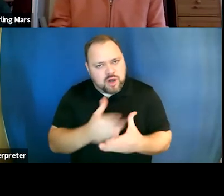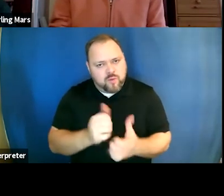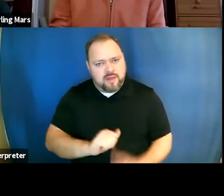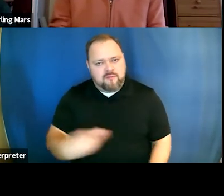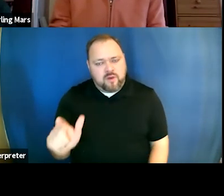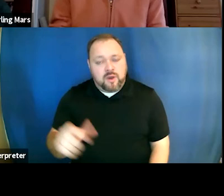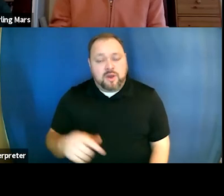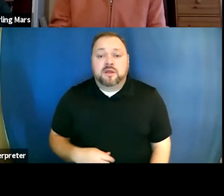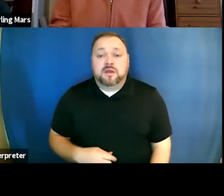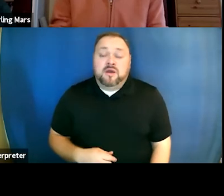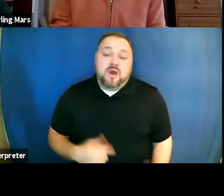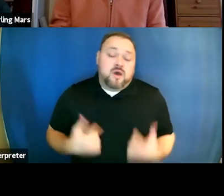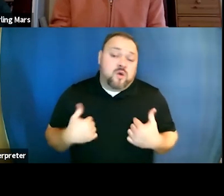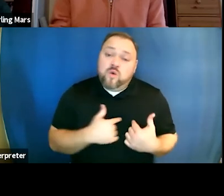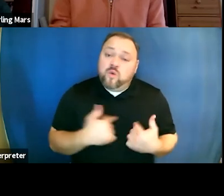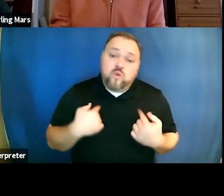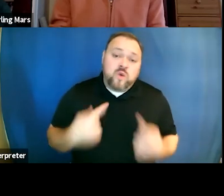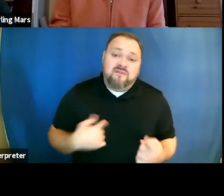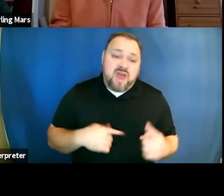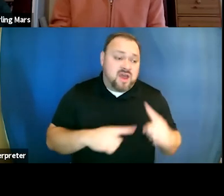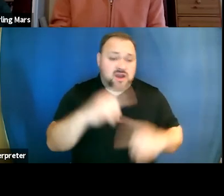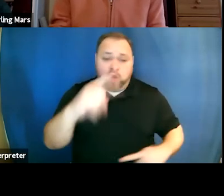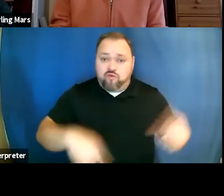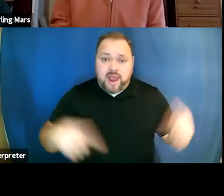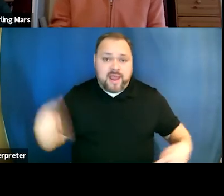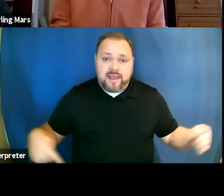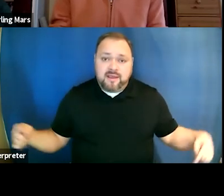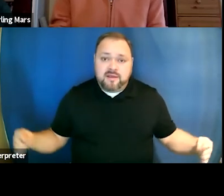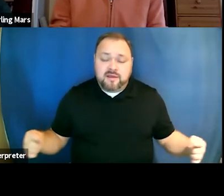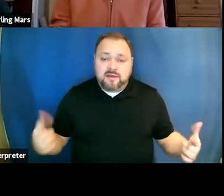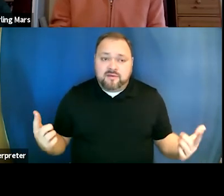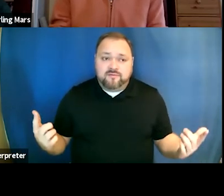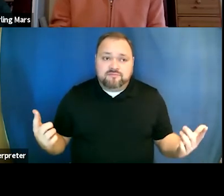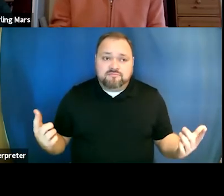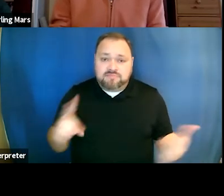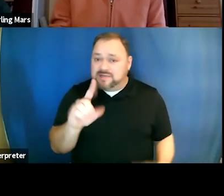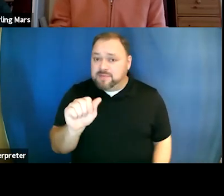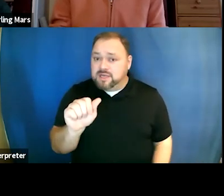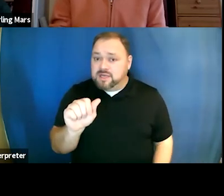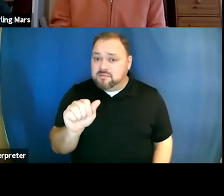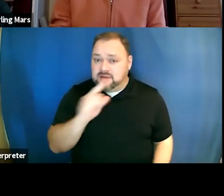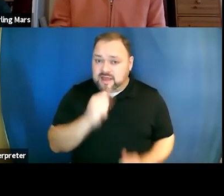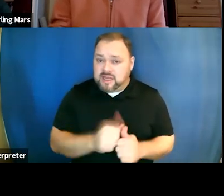We have had an array of these disabilities that each of you identify with.